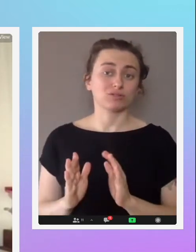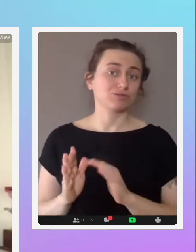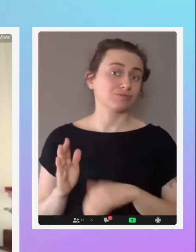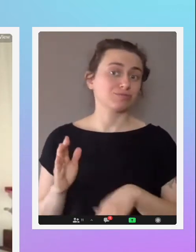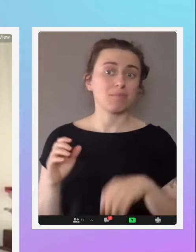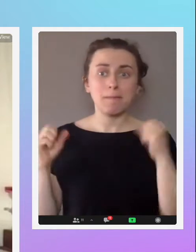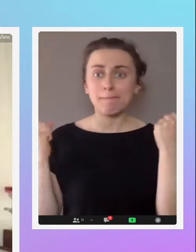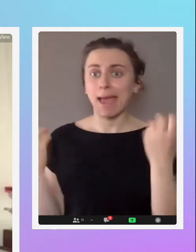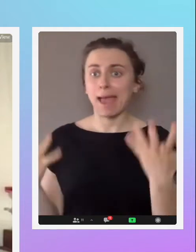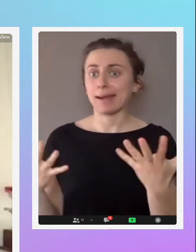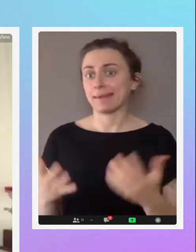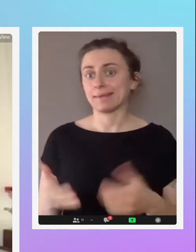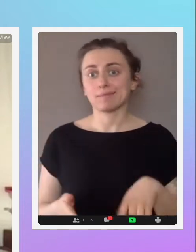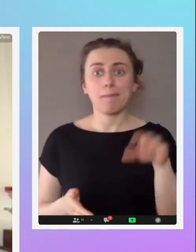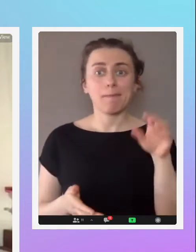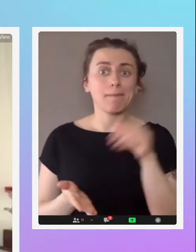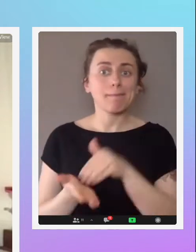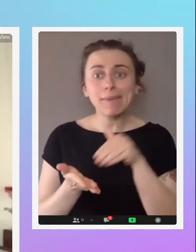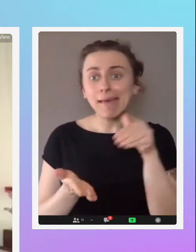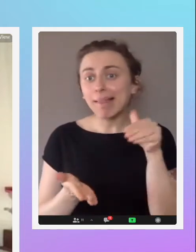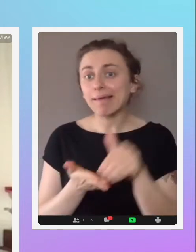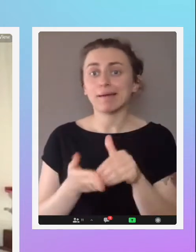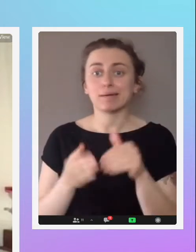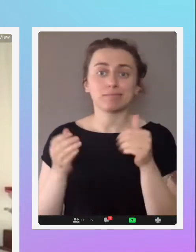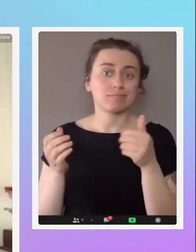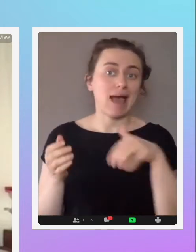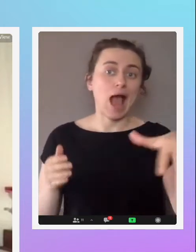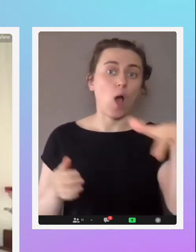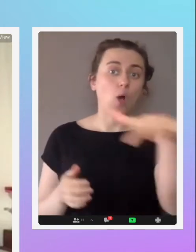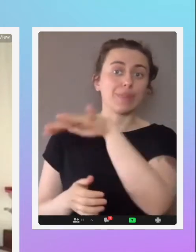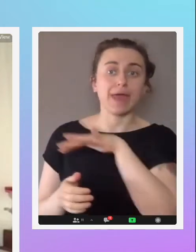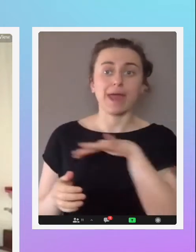are not very familiar with techniques for making